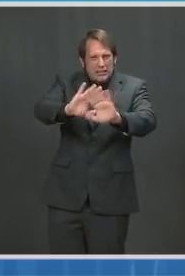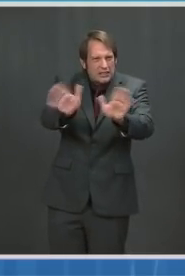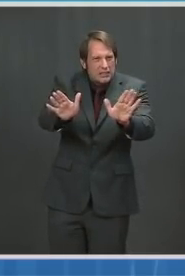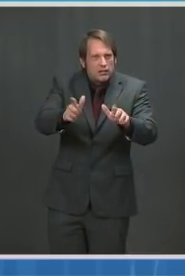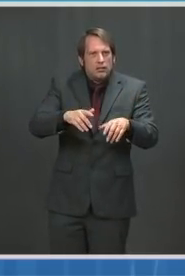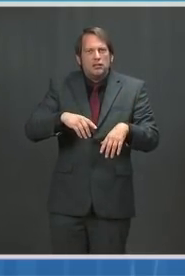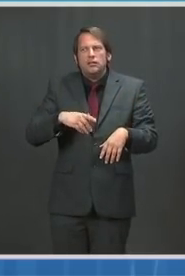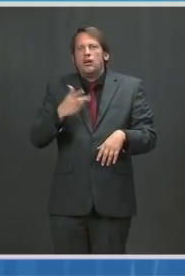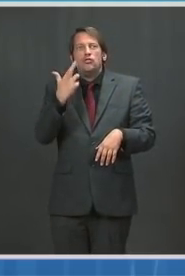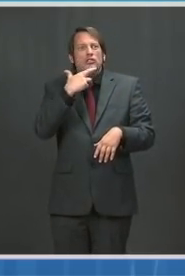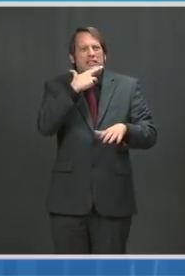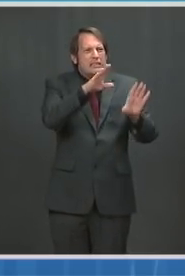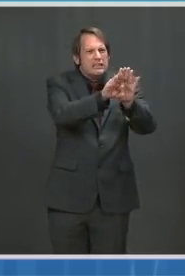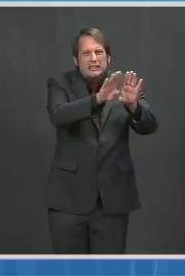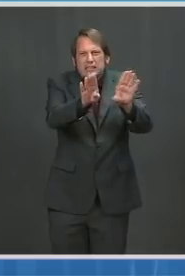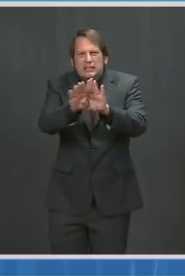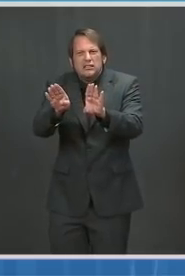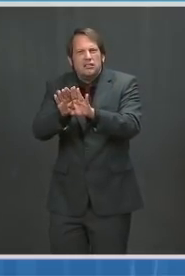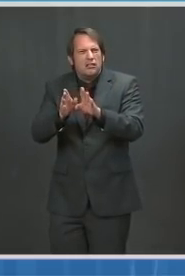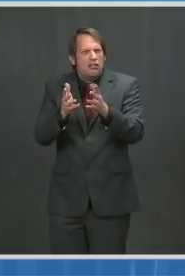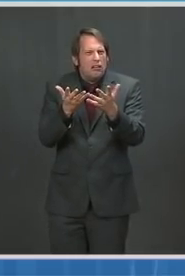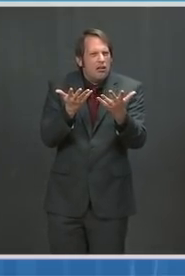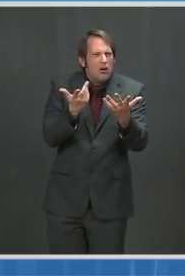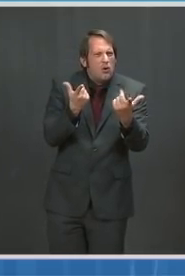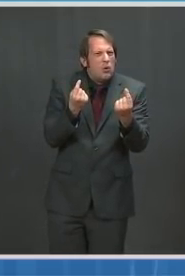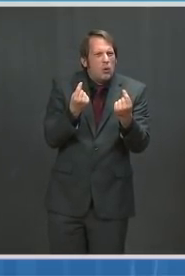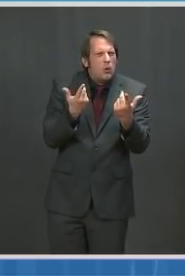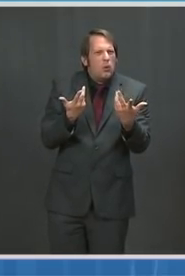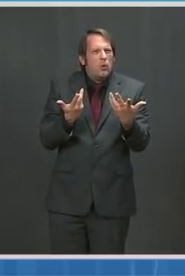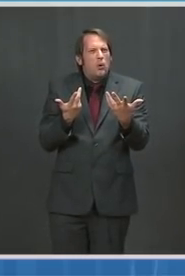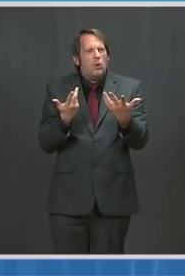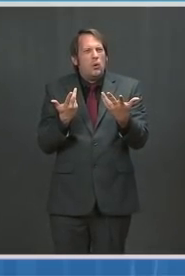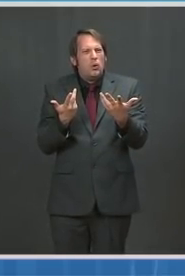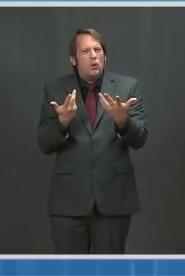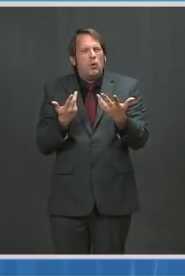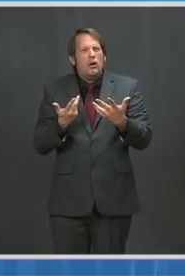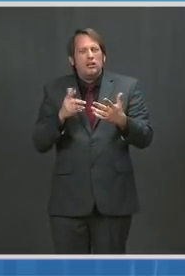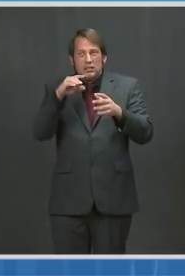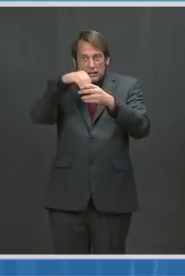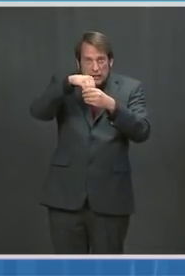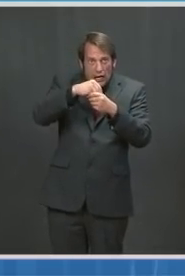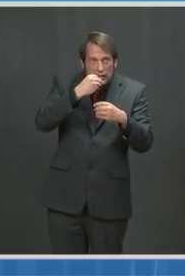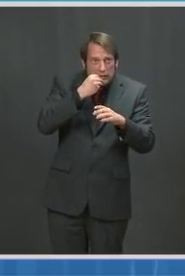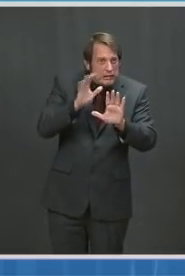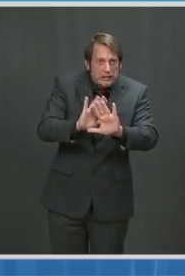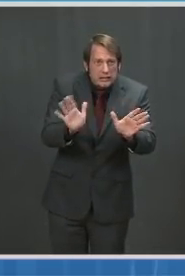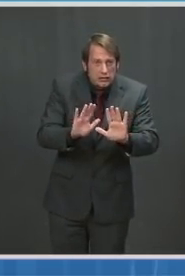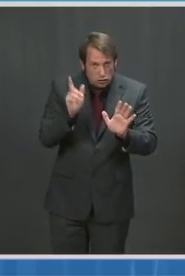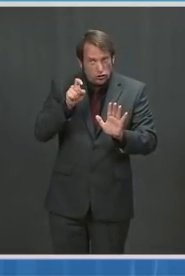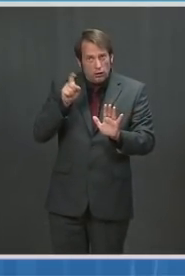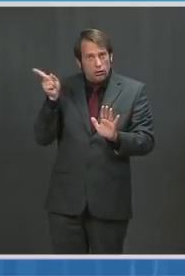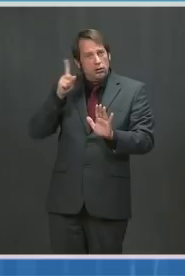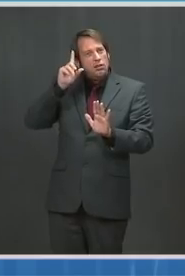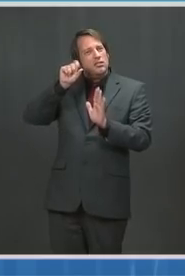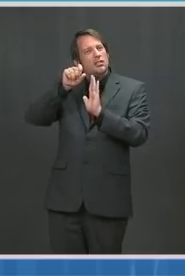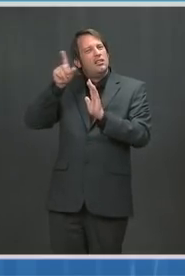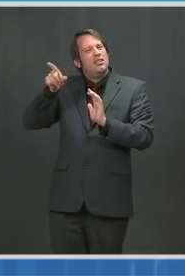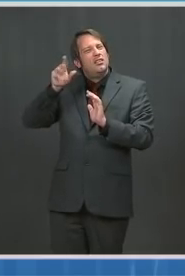or at least guidance to sort of stay out of indoor dining? Should that be coming from the state? Should the CDC -- and does the CDC have any plans?